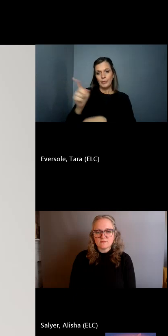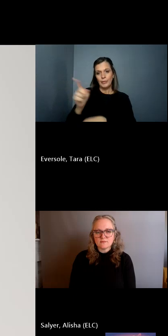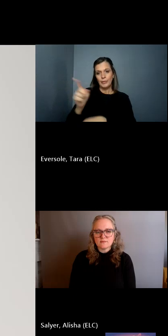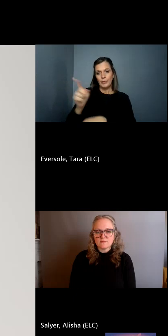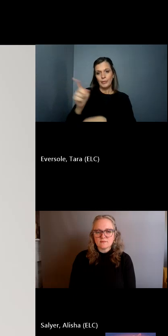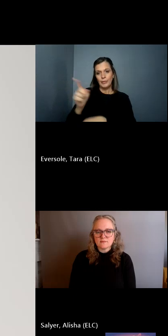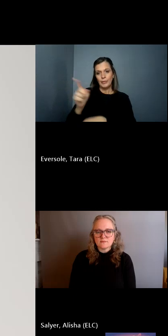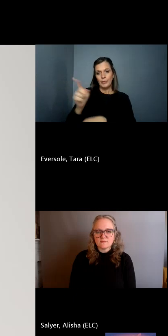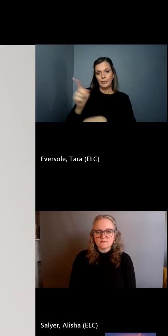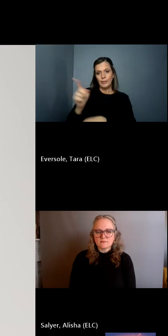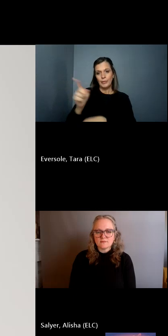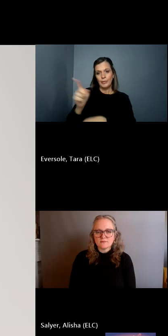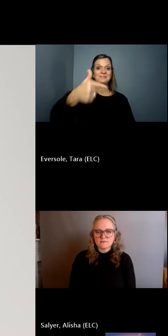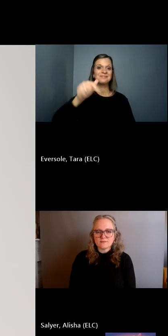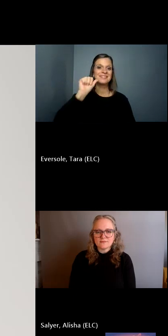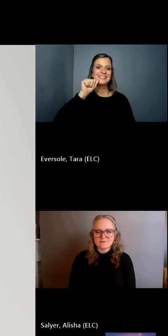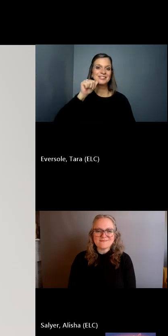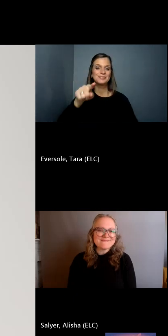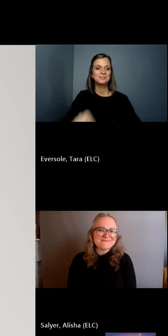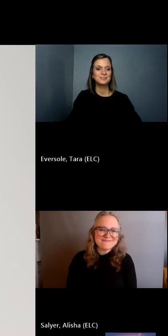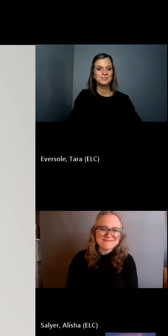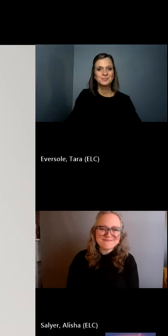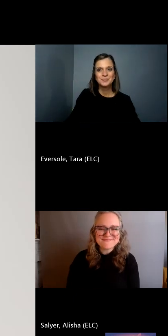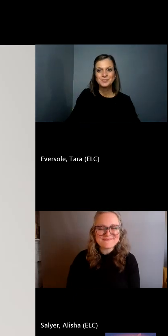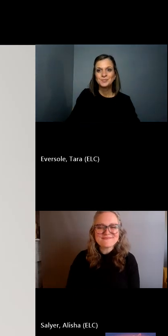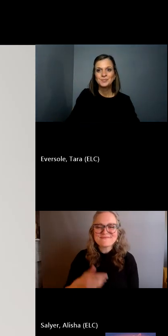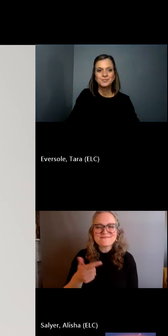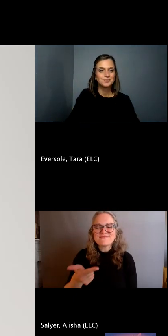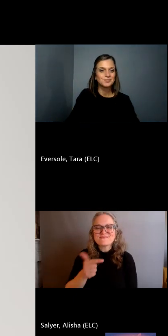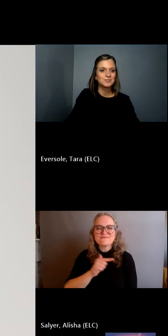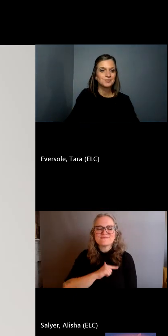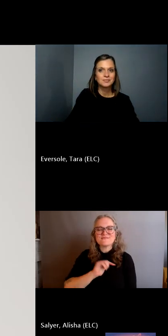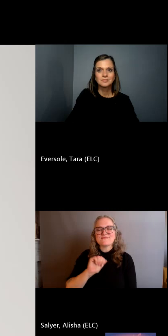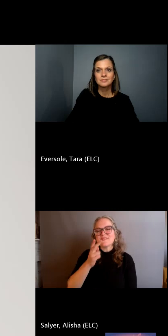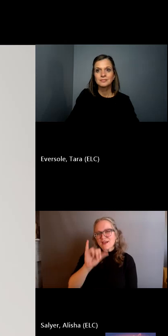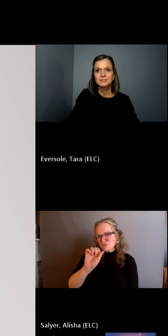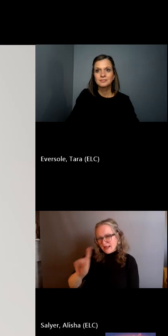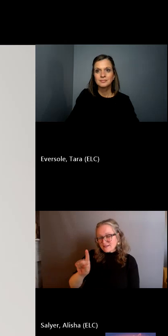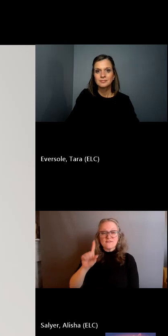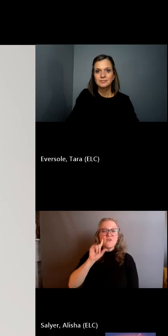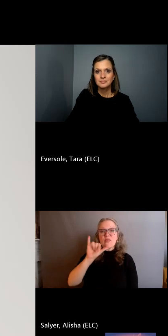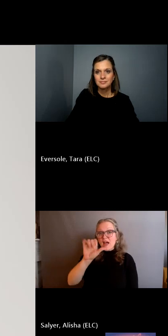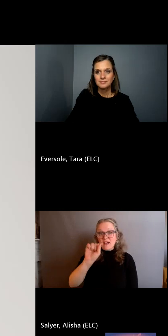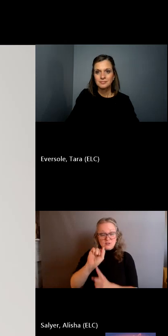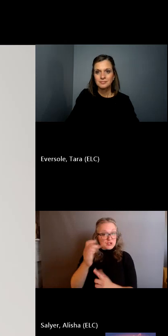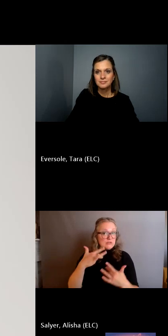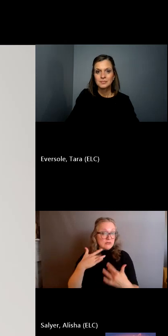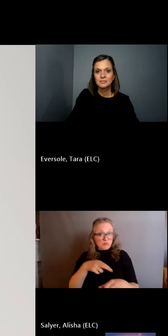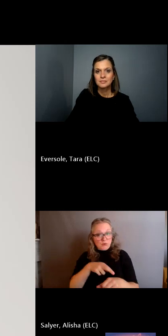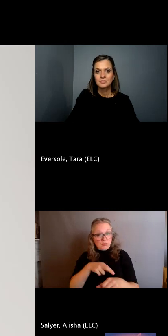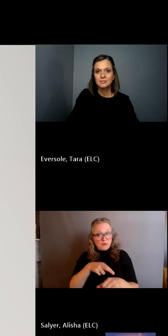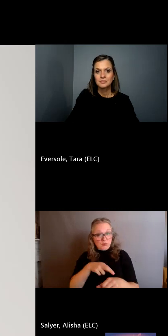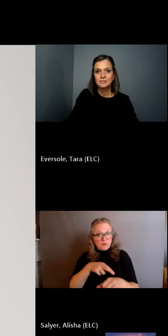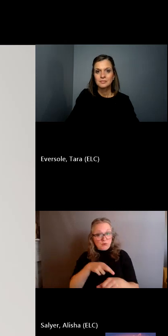In those cases, do you usually refer them to an ENT, or do you have to do a little more? Yes, I usually do. I usually do just because I don't see as